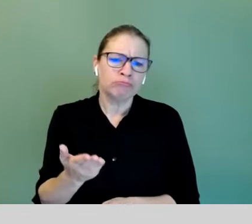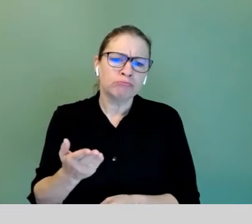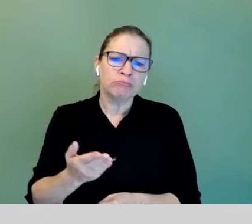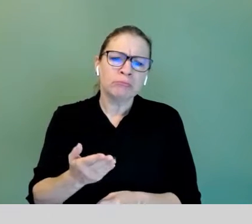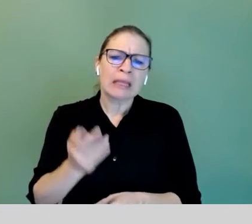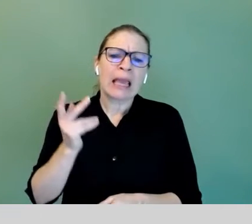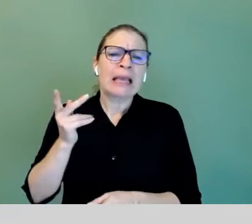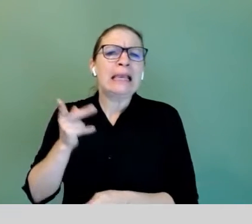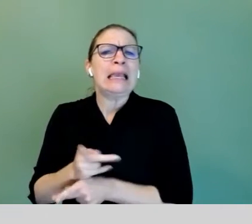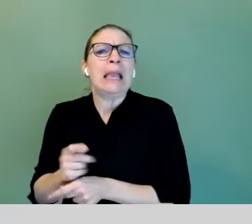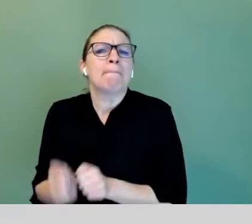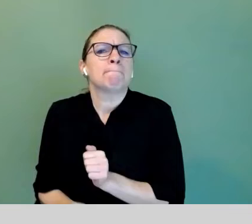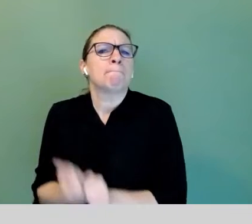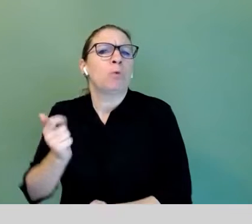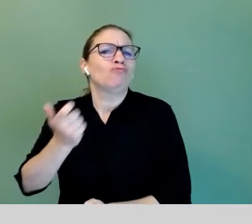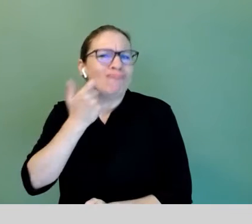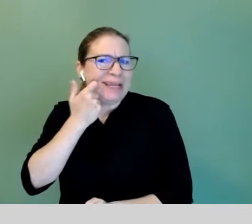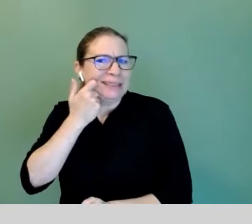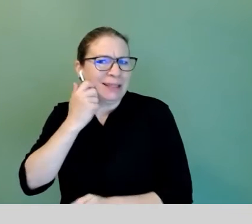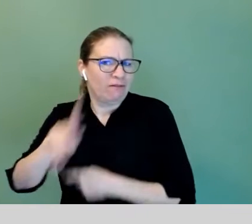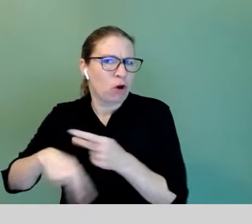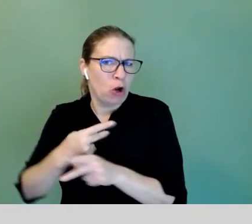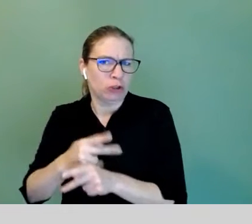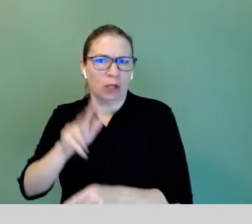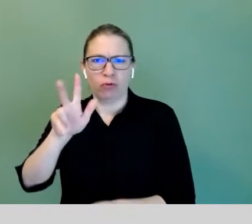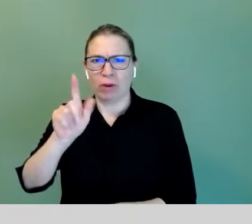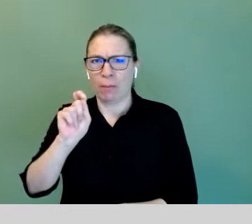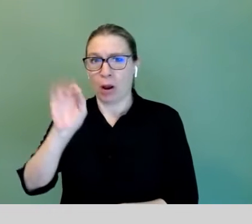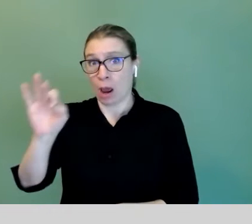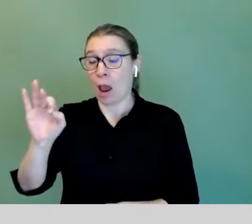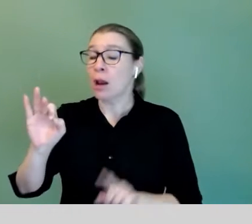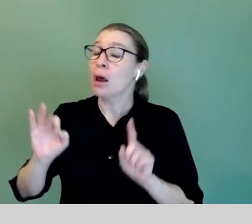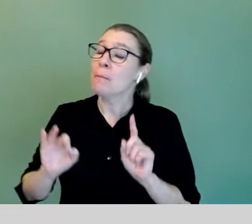then just stick with the latest version, Python 3.9,